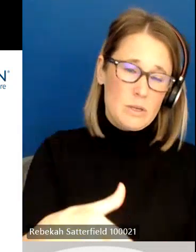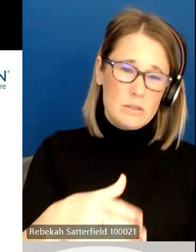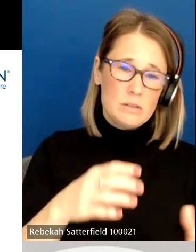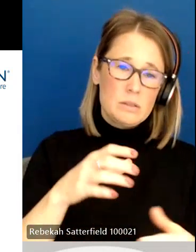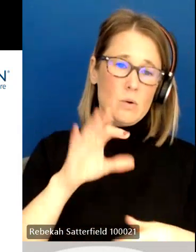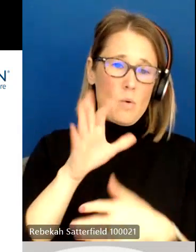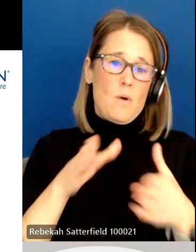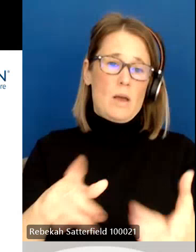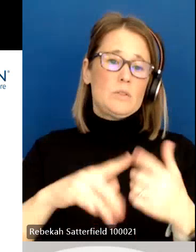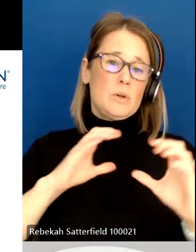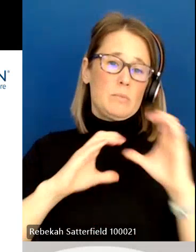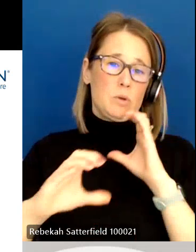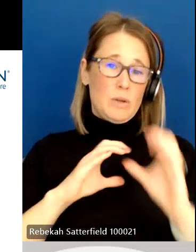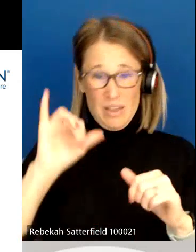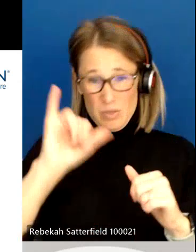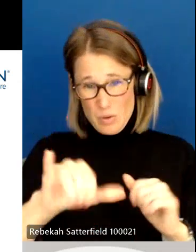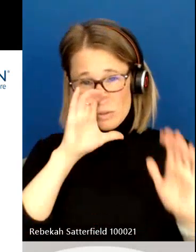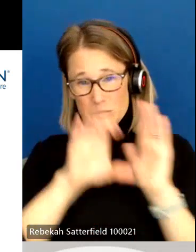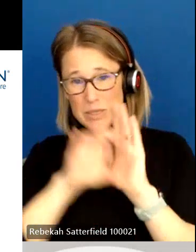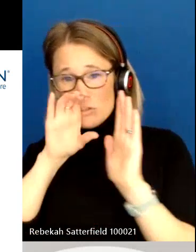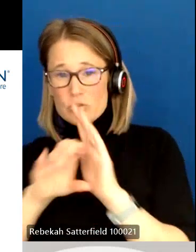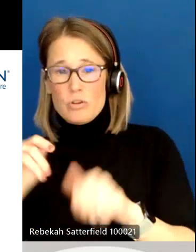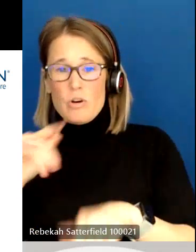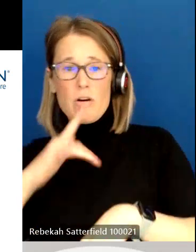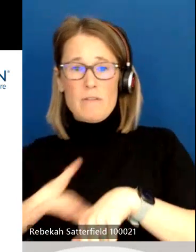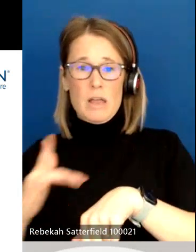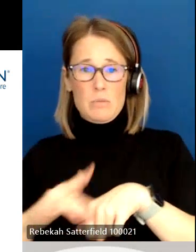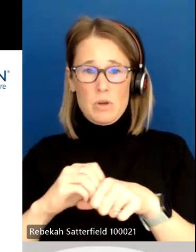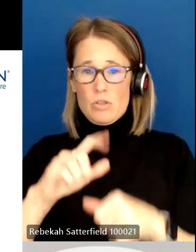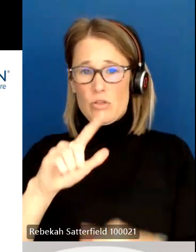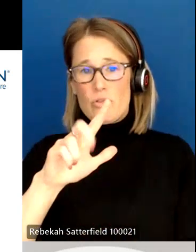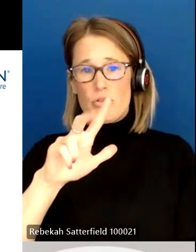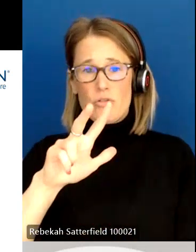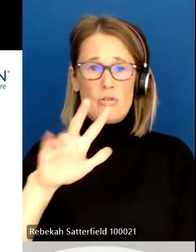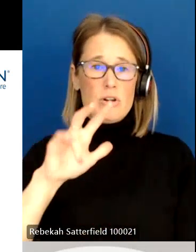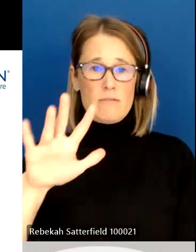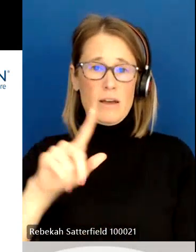Q cards are available in 35 languages including large print where you can have four pictures on